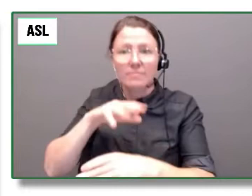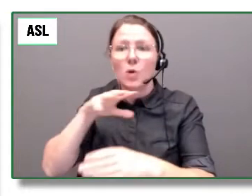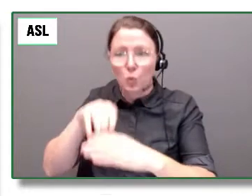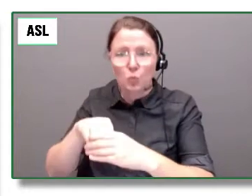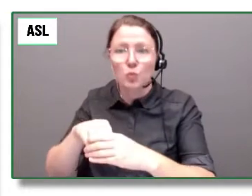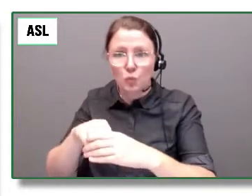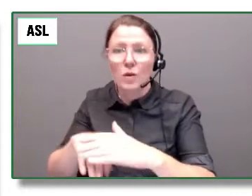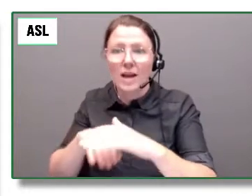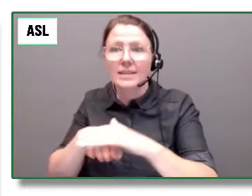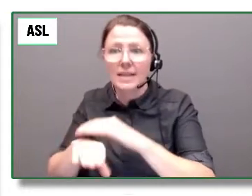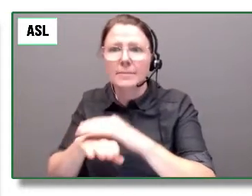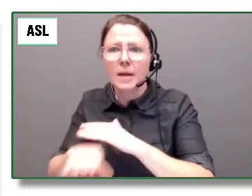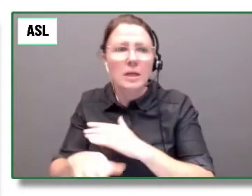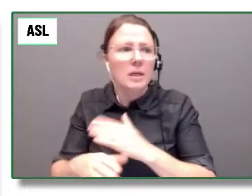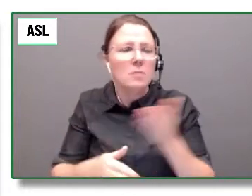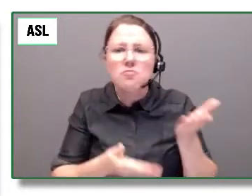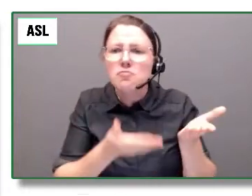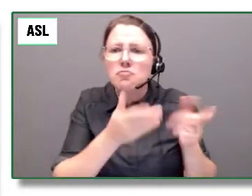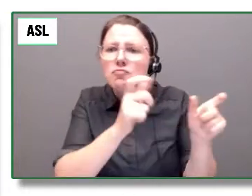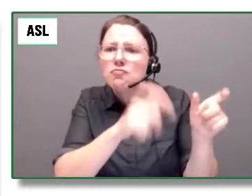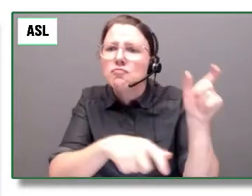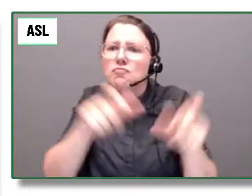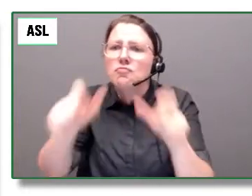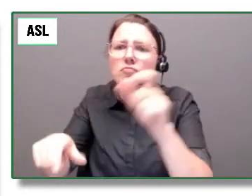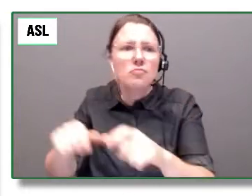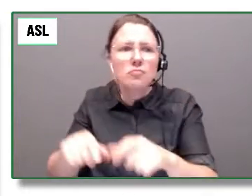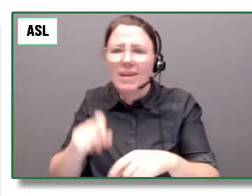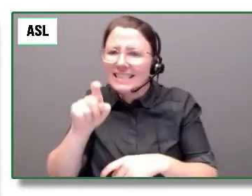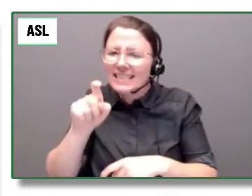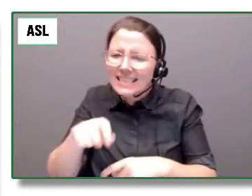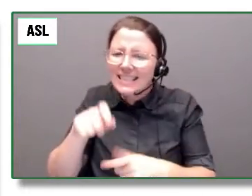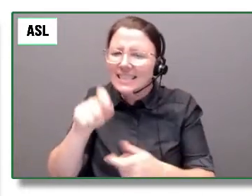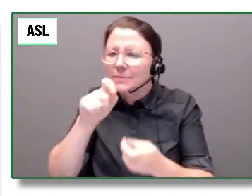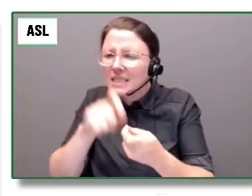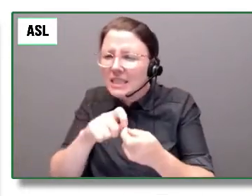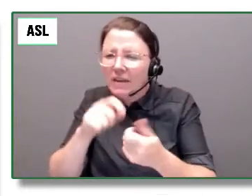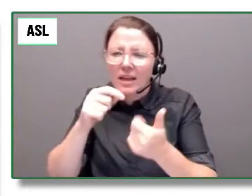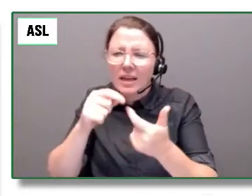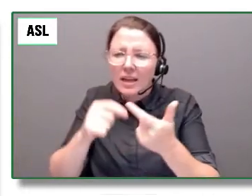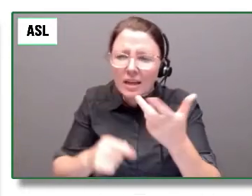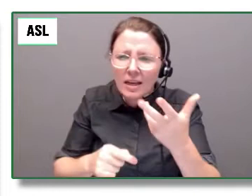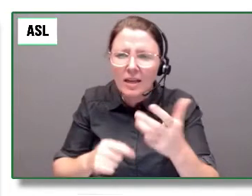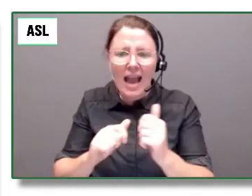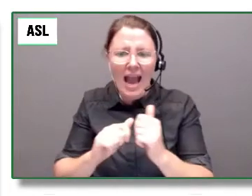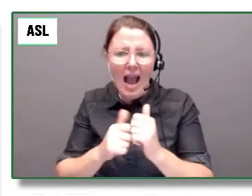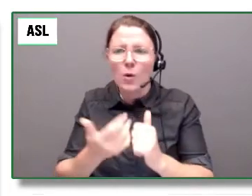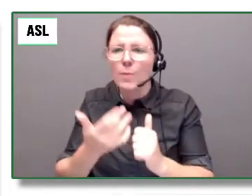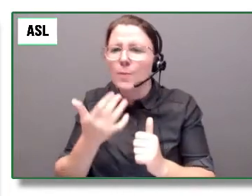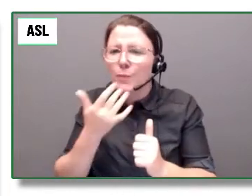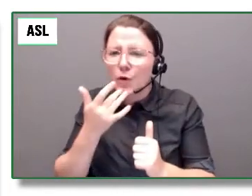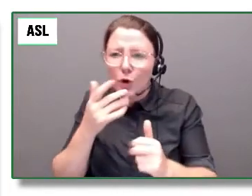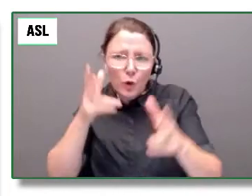they need anywhere however they gather information best, perhaps that's through